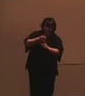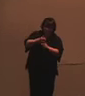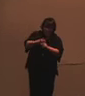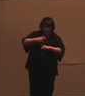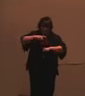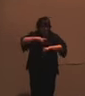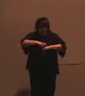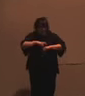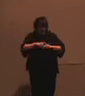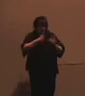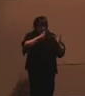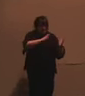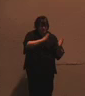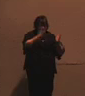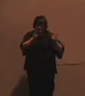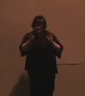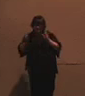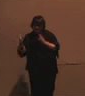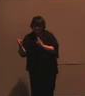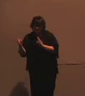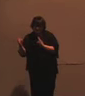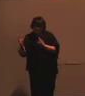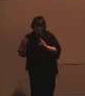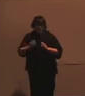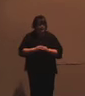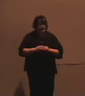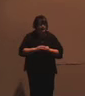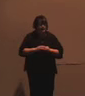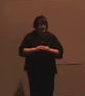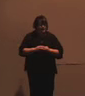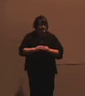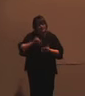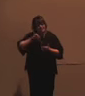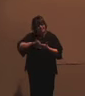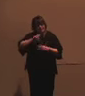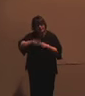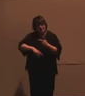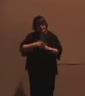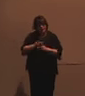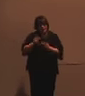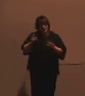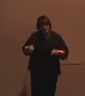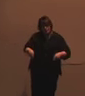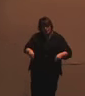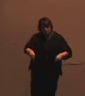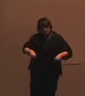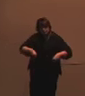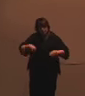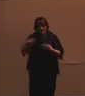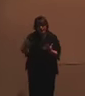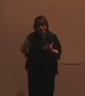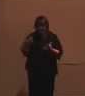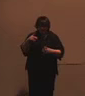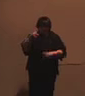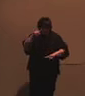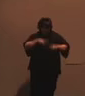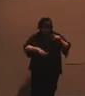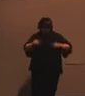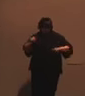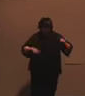So such providing the varieties or the variety of the space